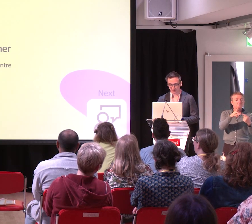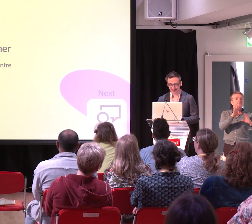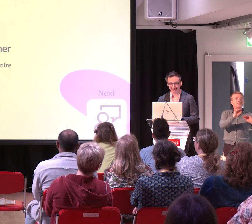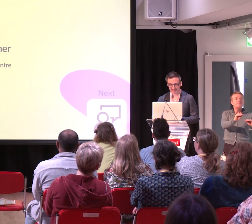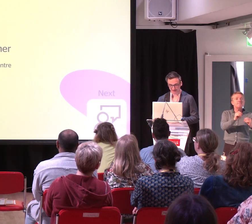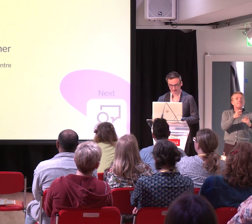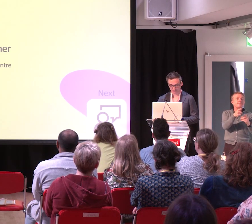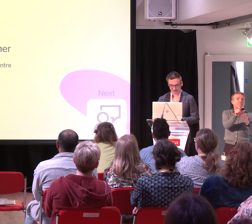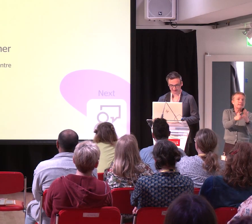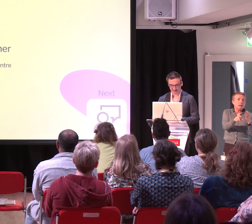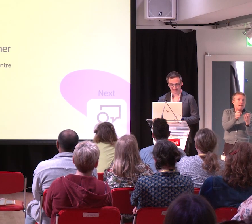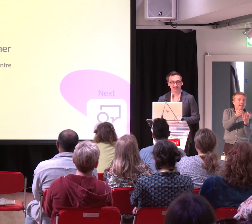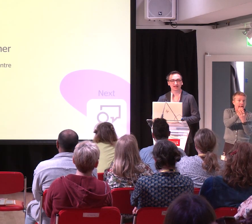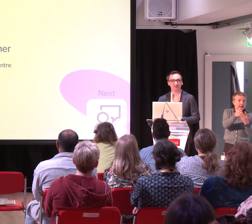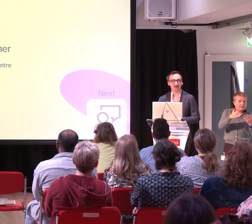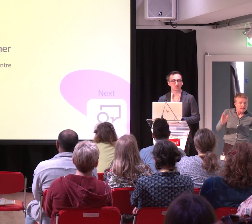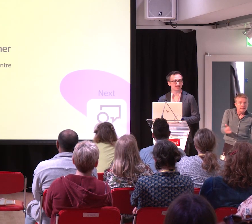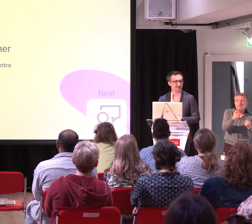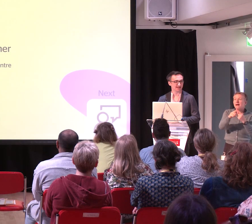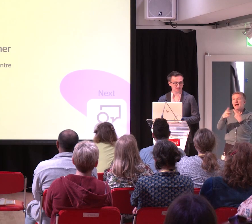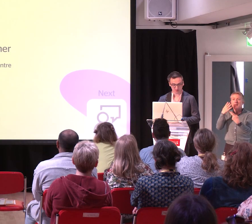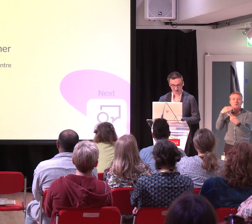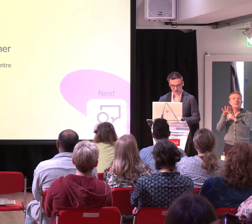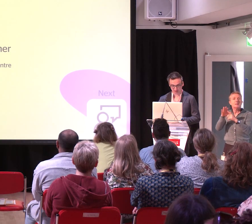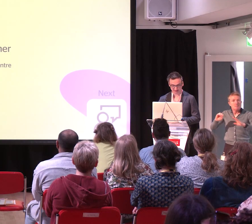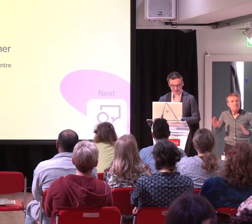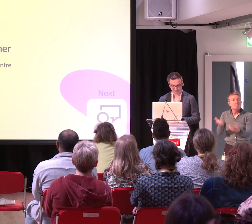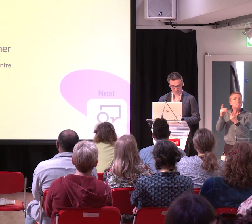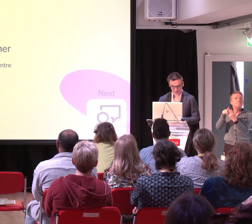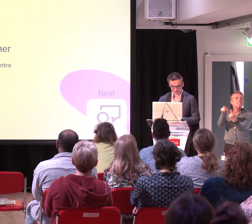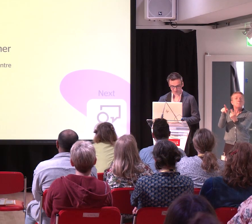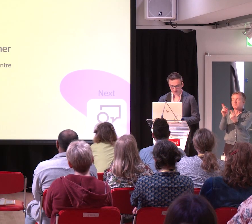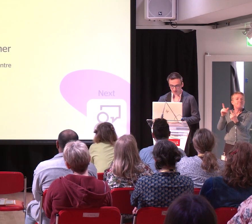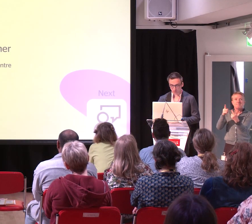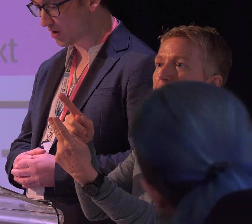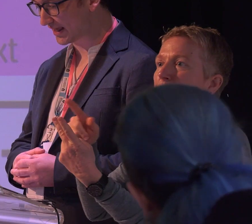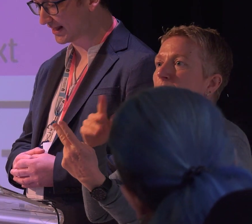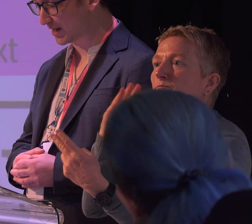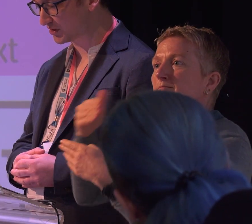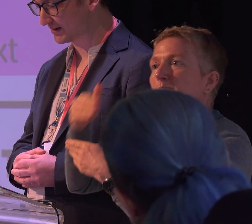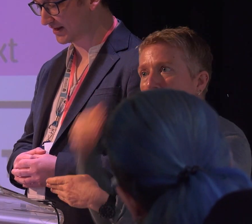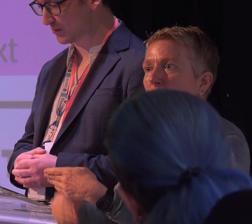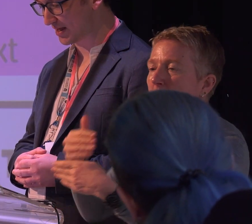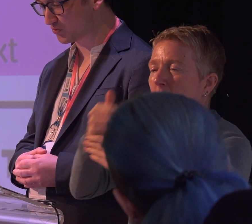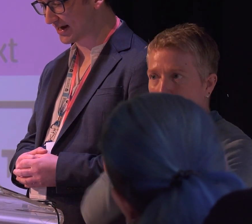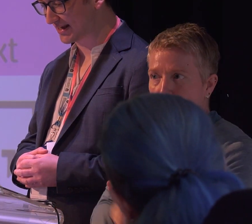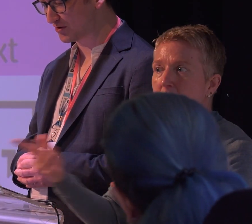how exclusive practises can be unwittingly perpetuated. Working collaboratively, we then break down